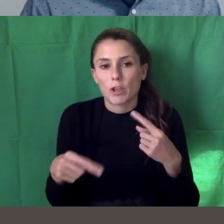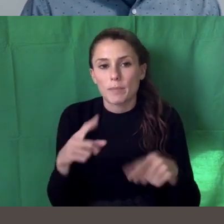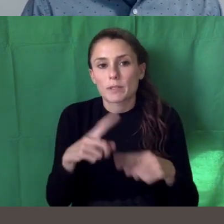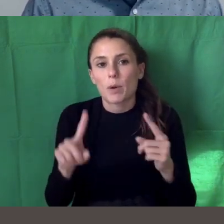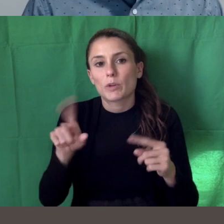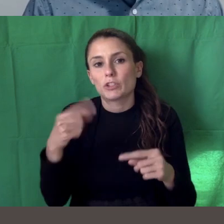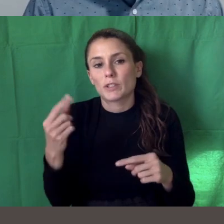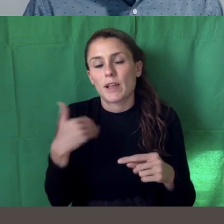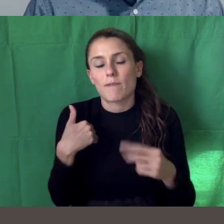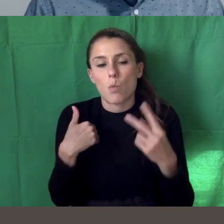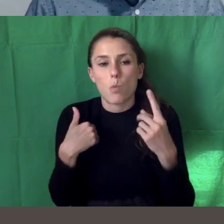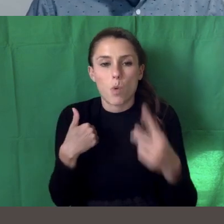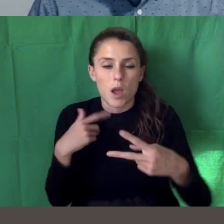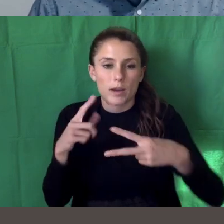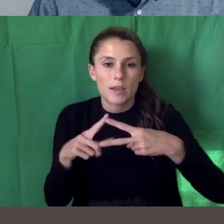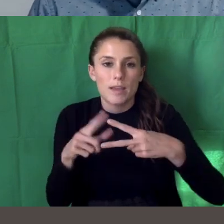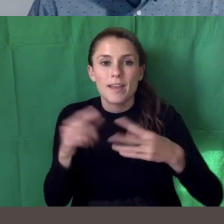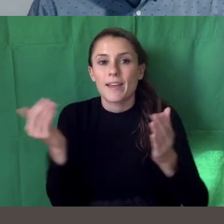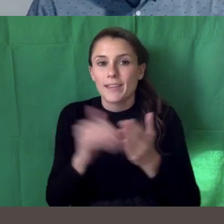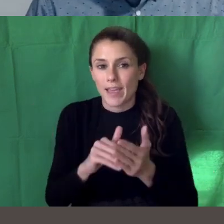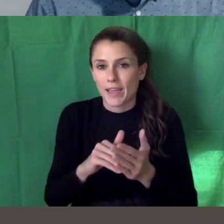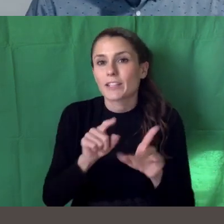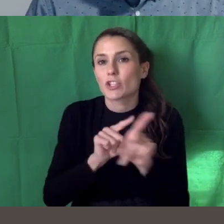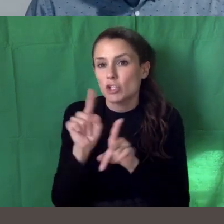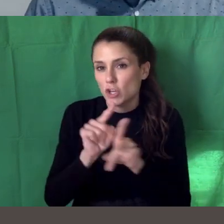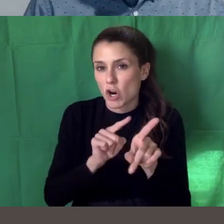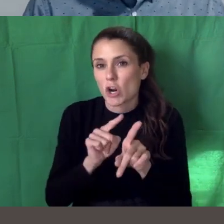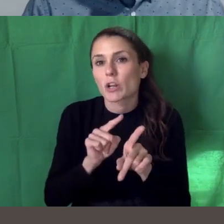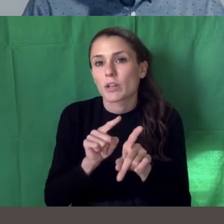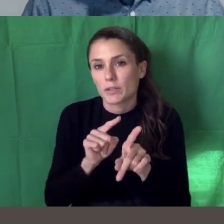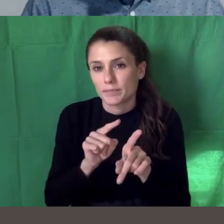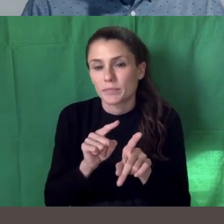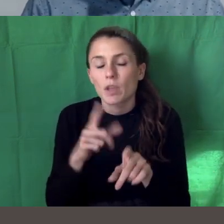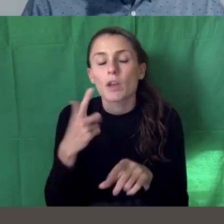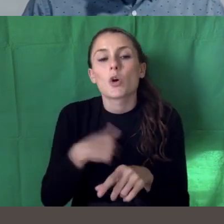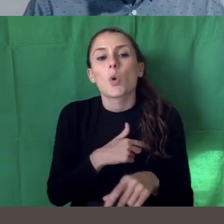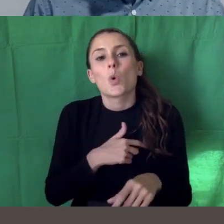It's, again, a star expression. So we've been here before.